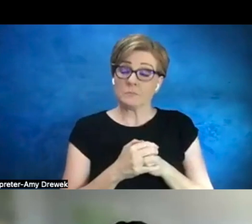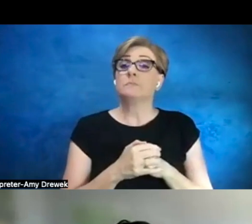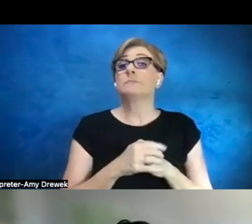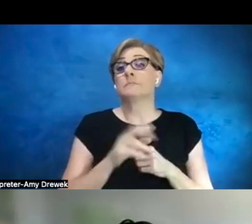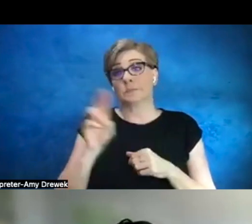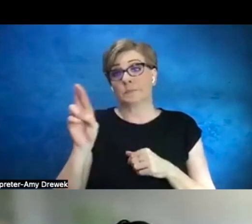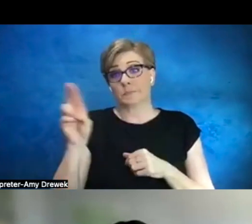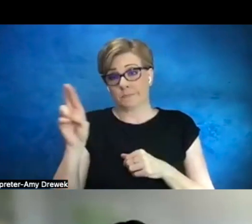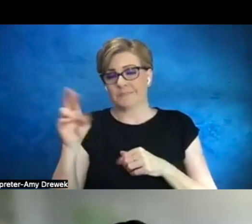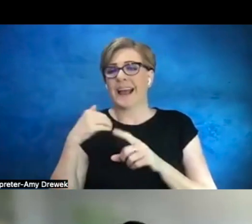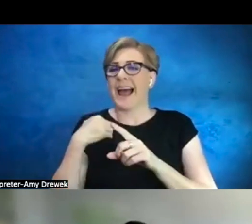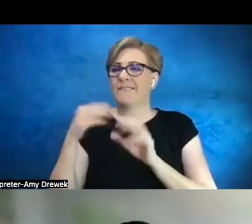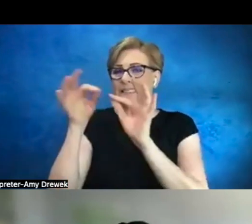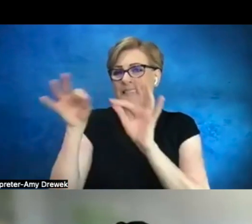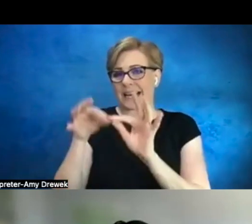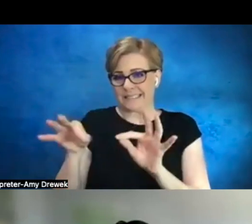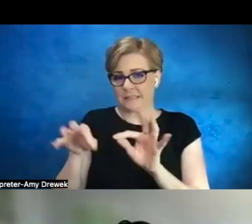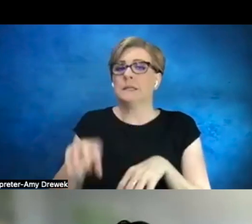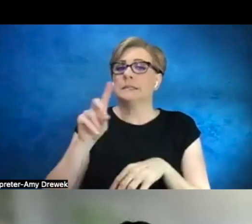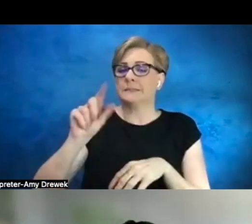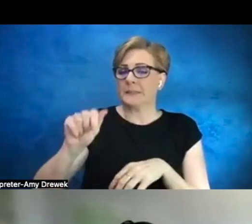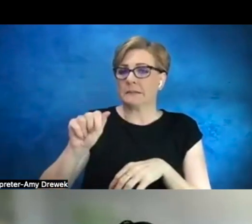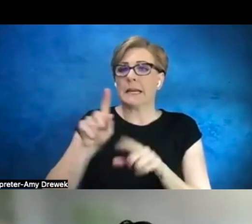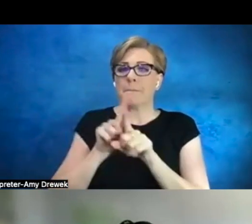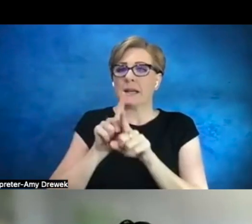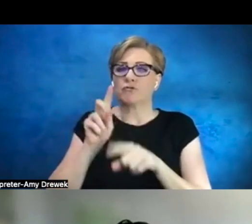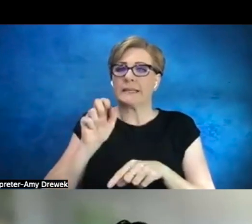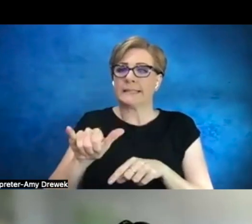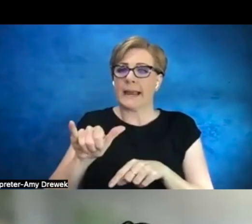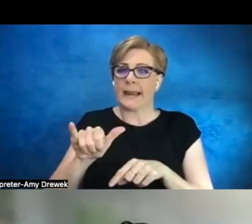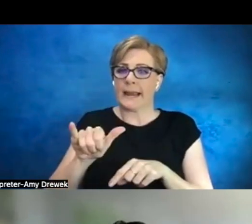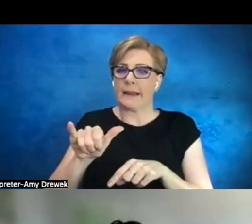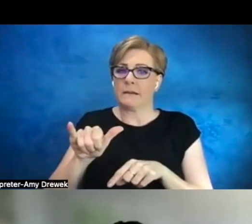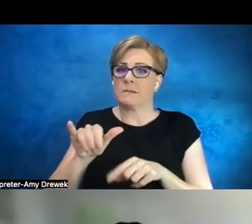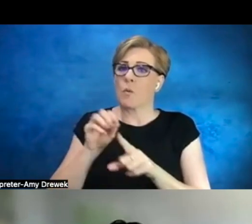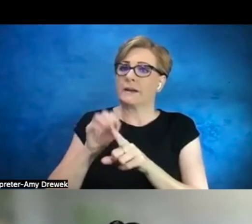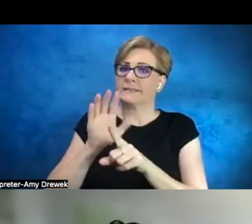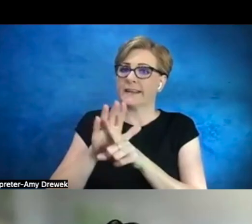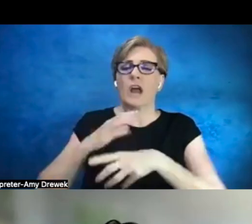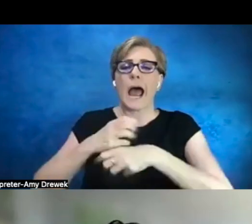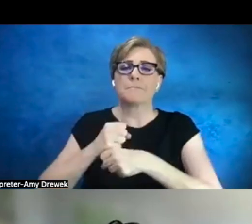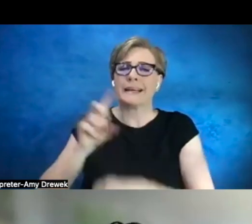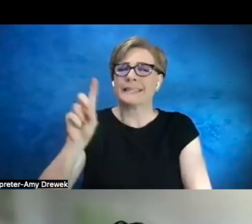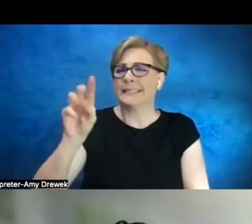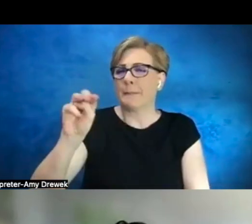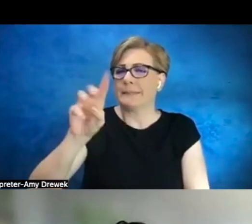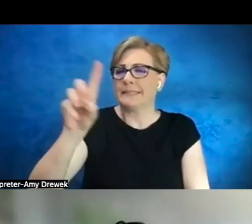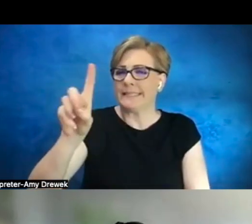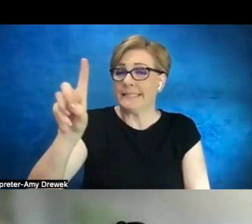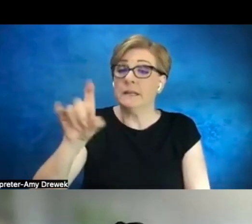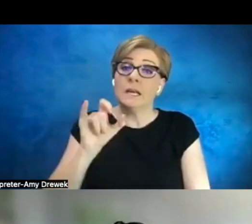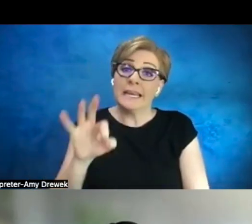orientation, or DMD". You'll hear me refer to them both interchangeably. So if I'm ever saying "DMD",